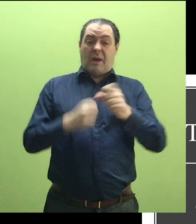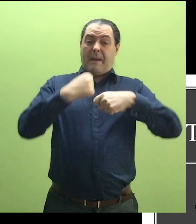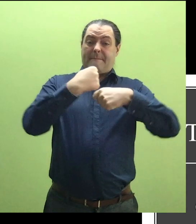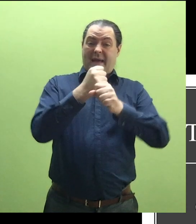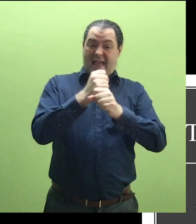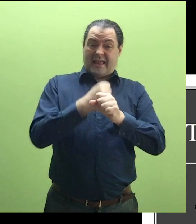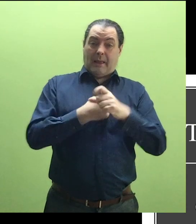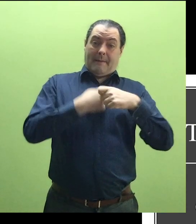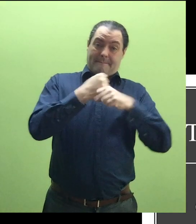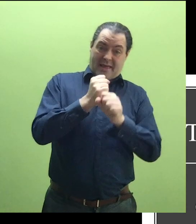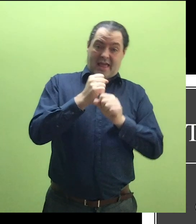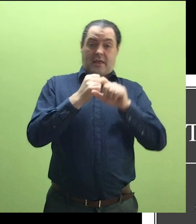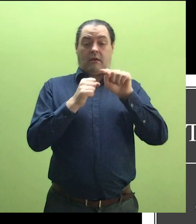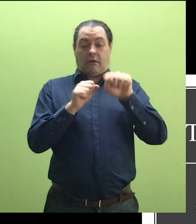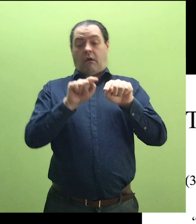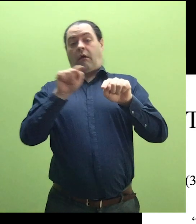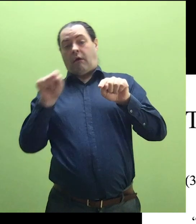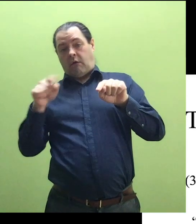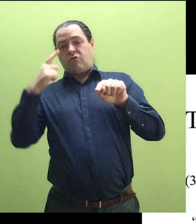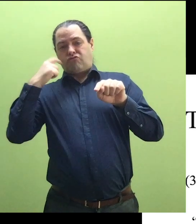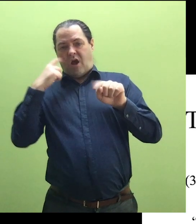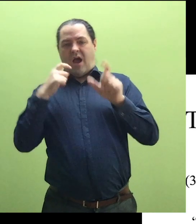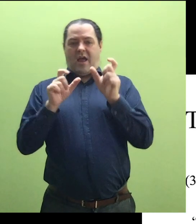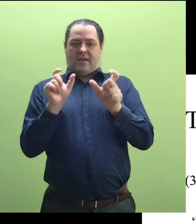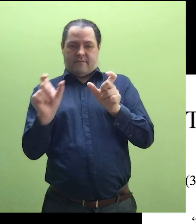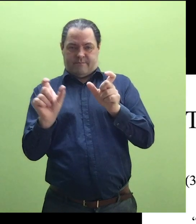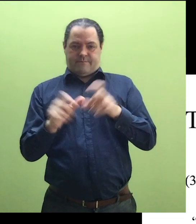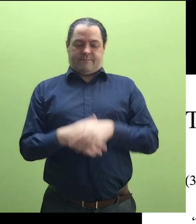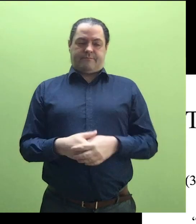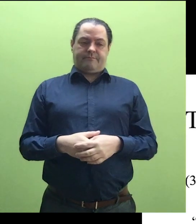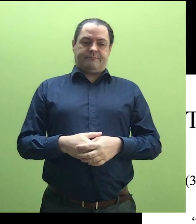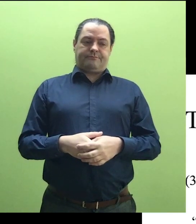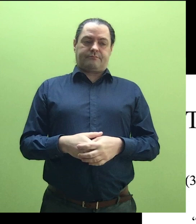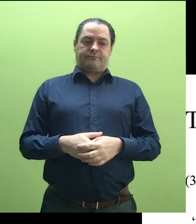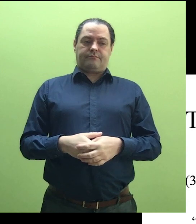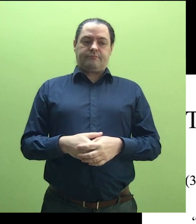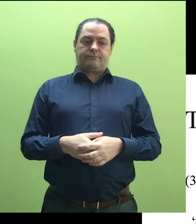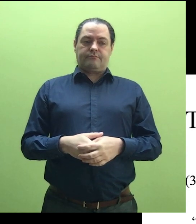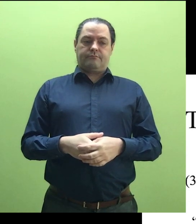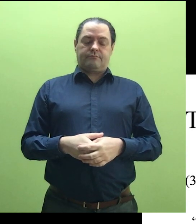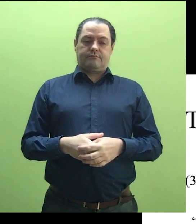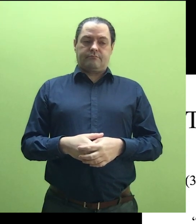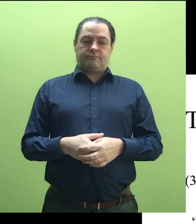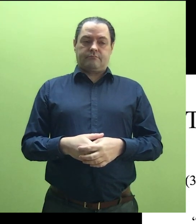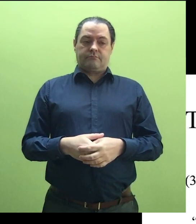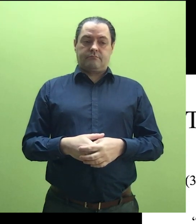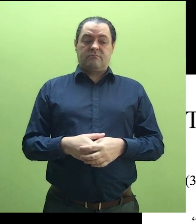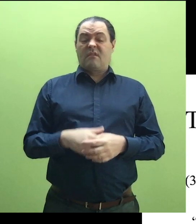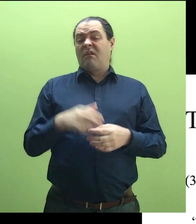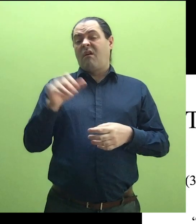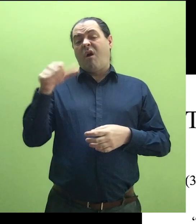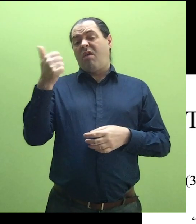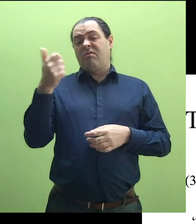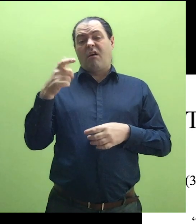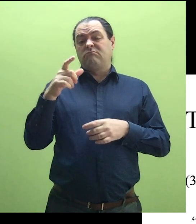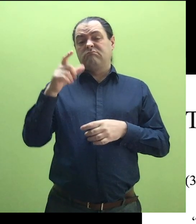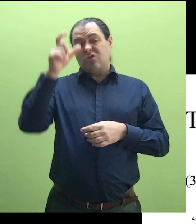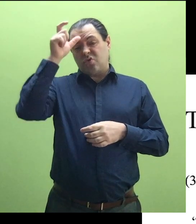can be seen in 2c. Some other languages like Turkish for